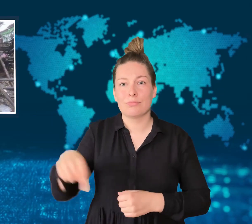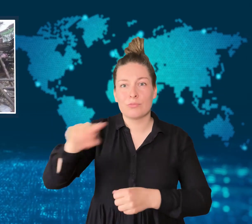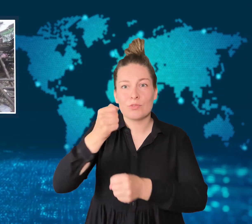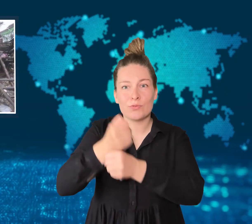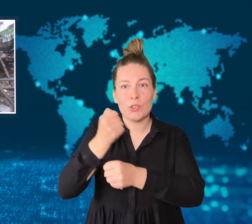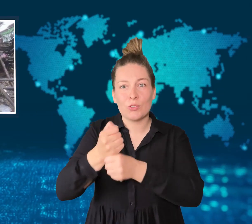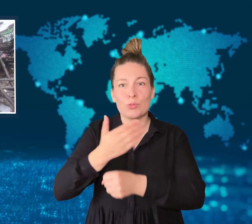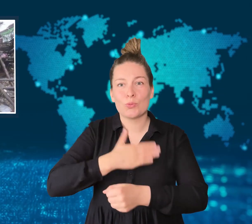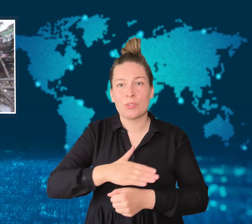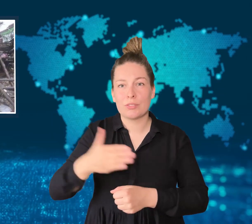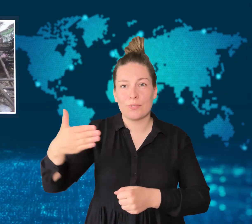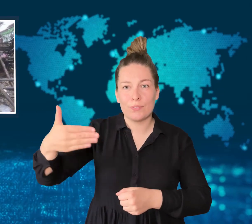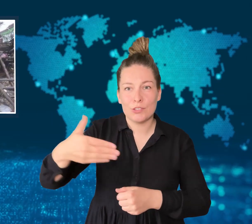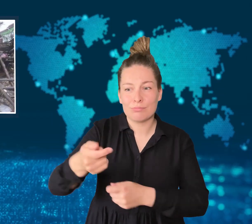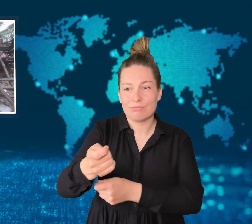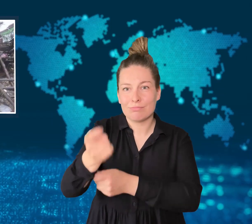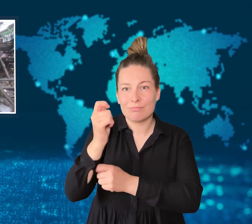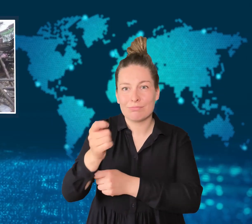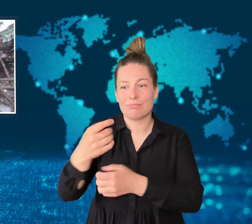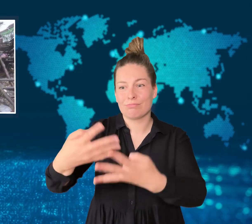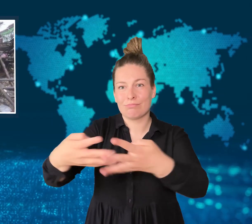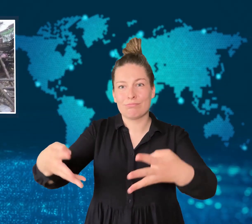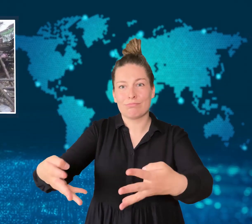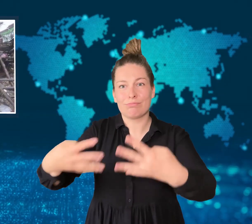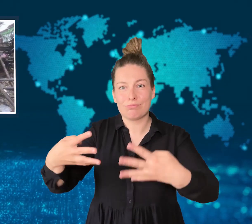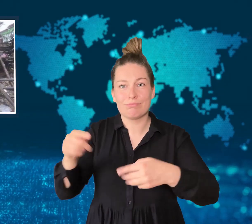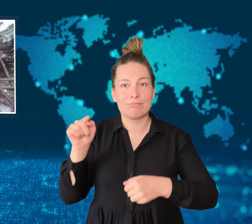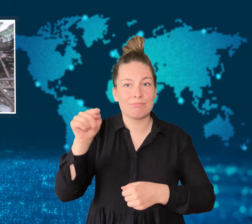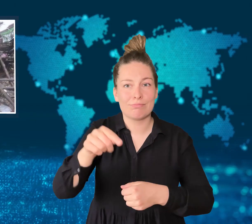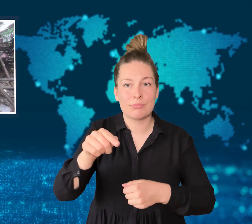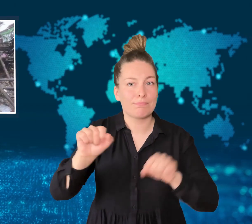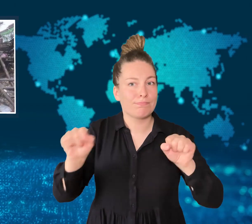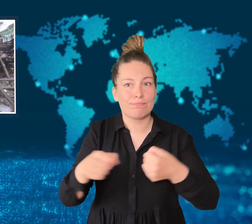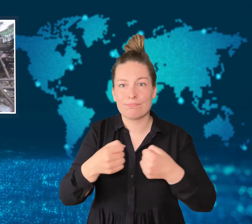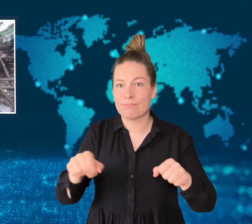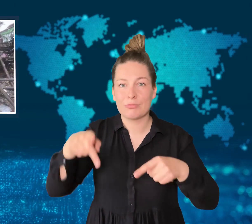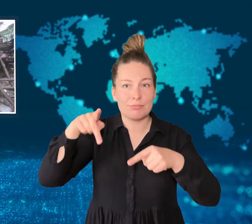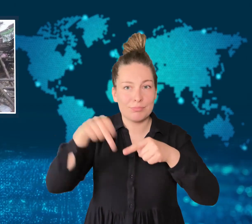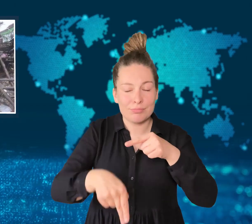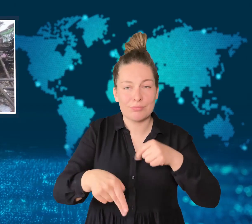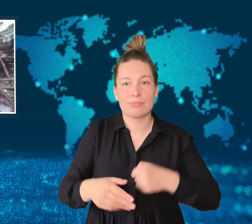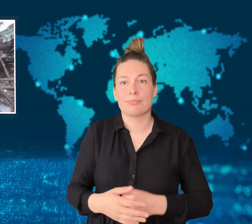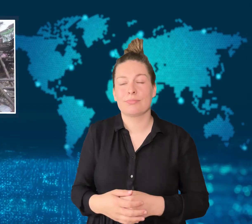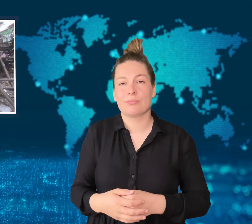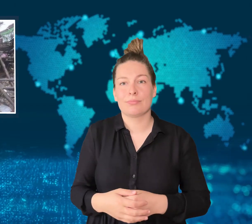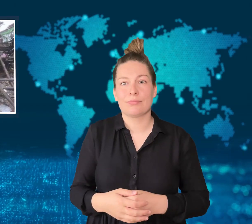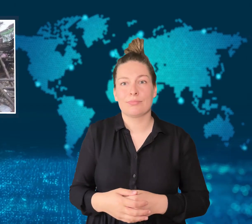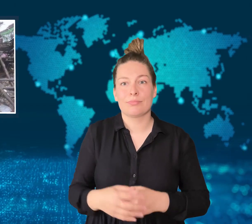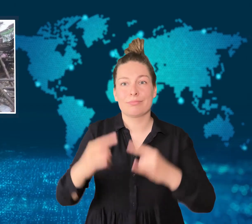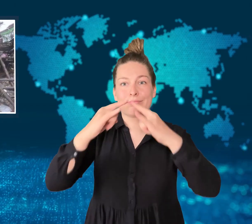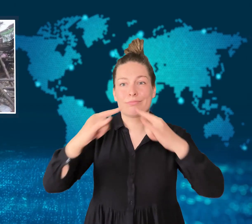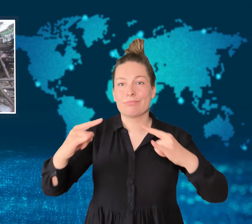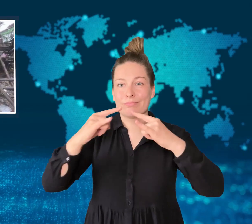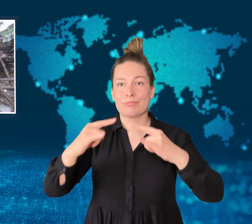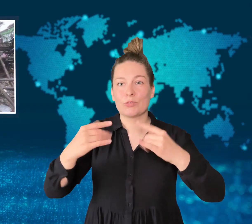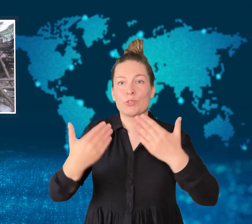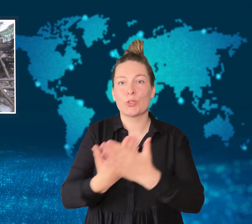and around 1,500 shelters were set up in preparation.